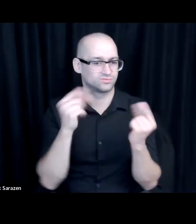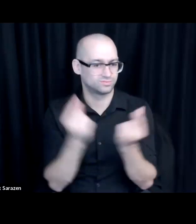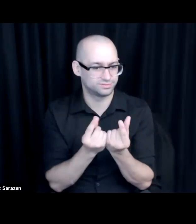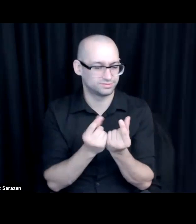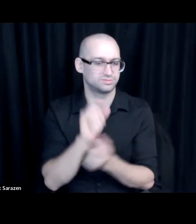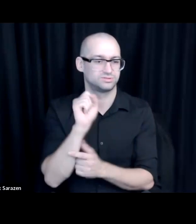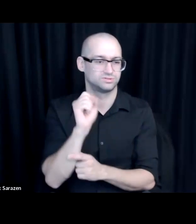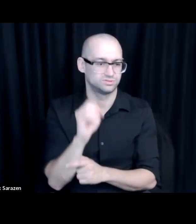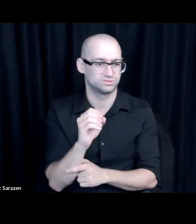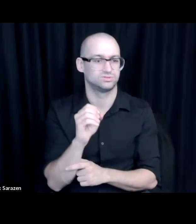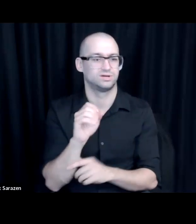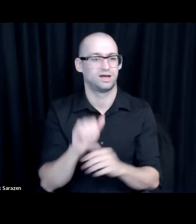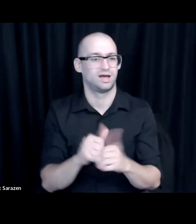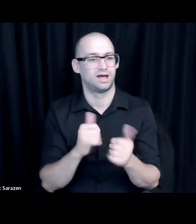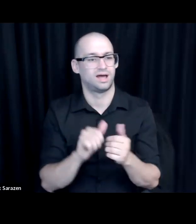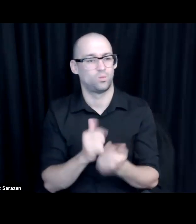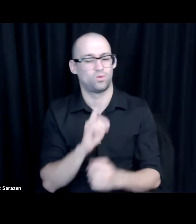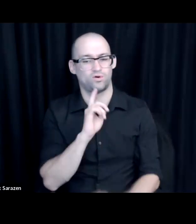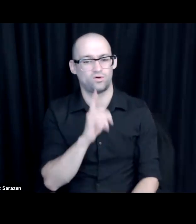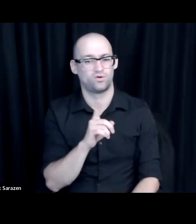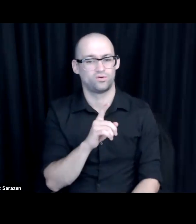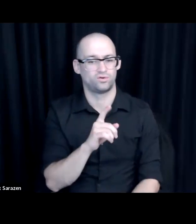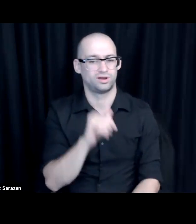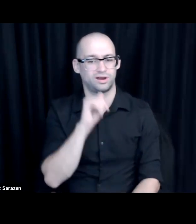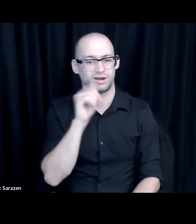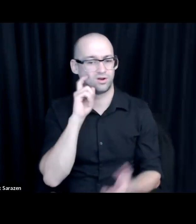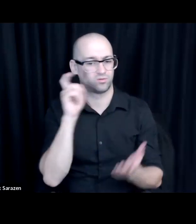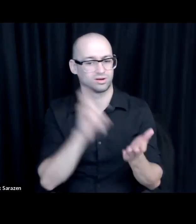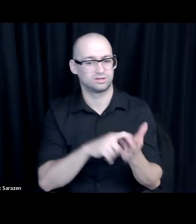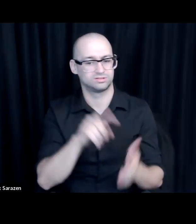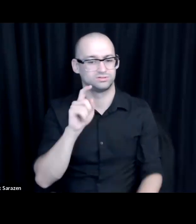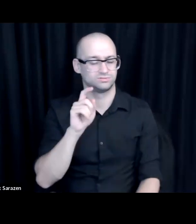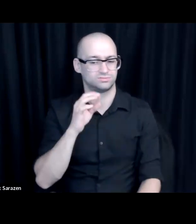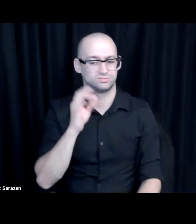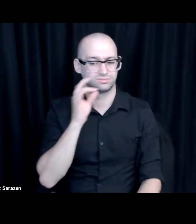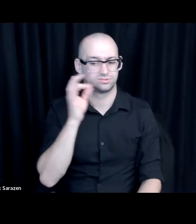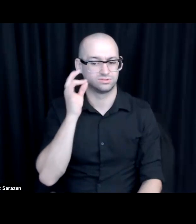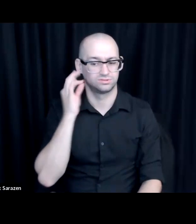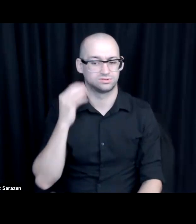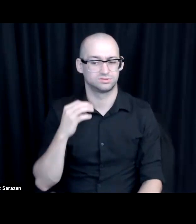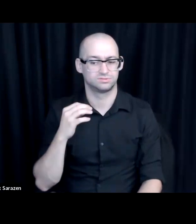so how are the non-recognized Tribes going to be able to access these programs?